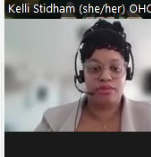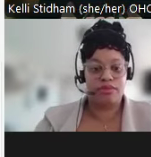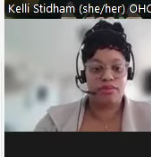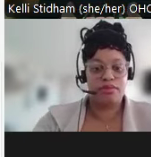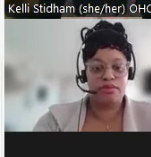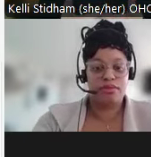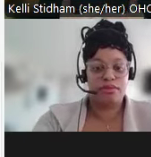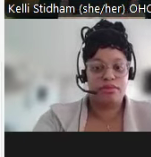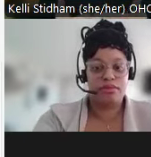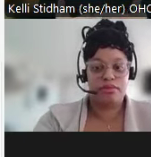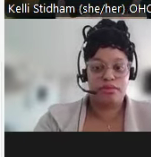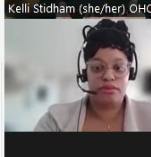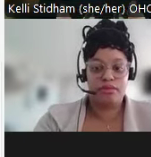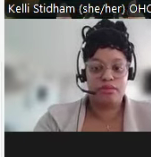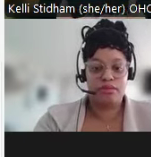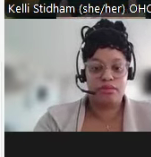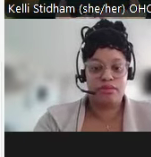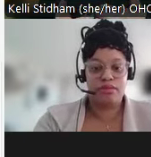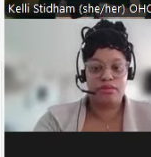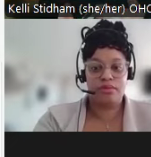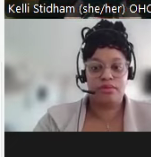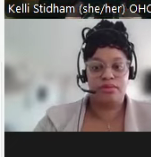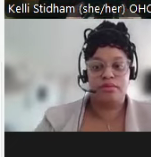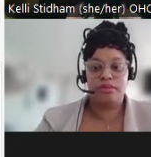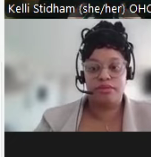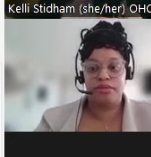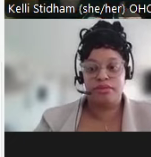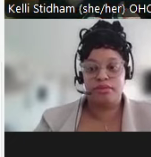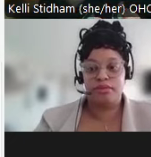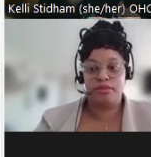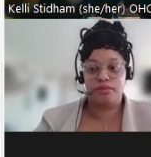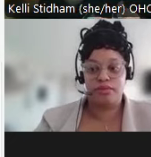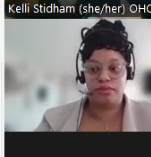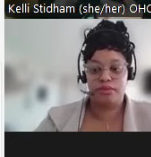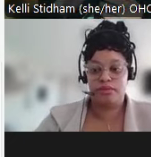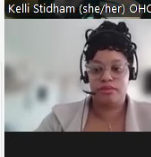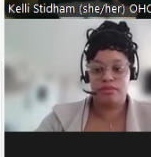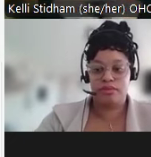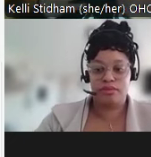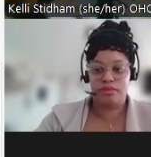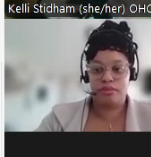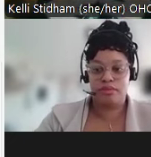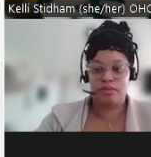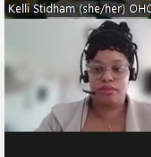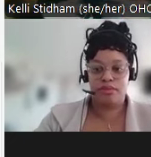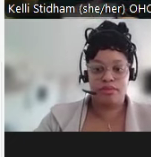class that is eligible for uh a stipend